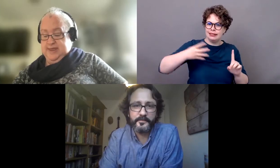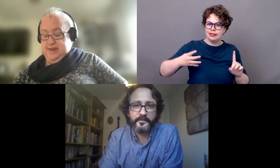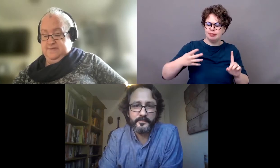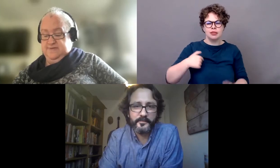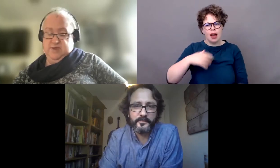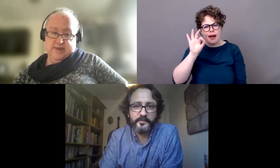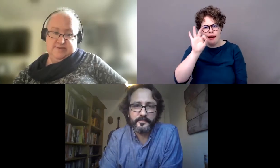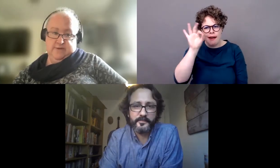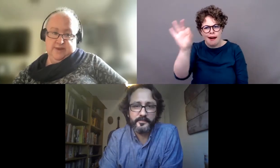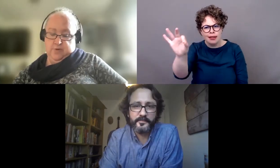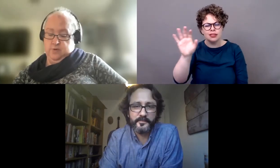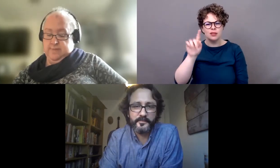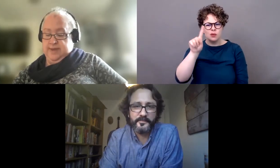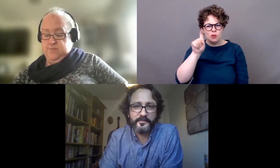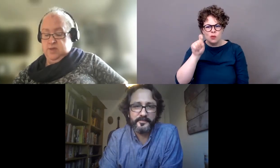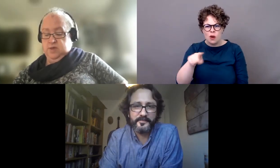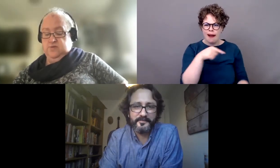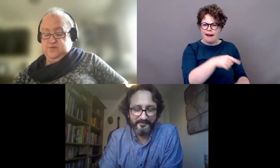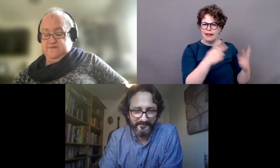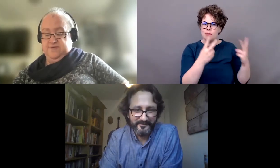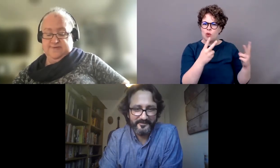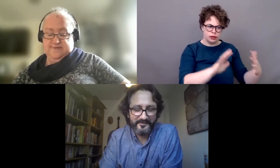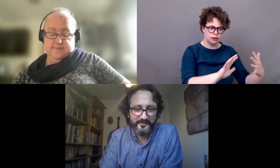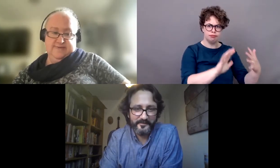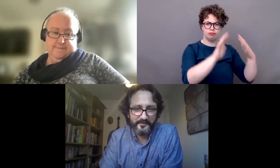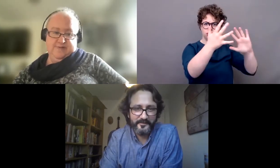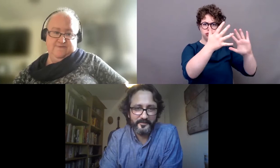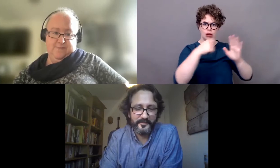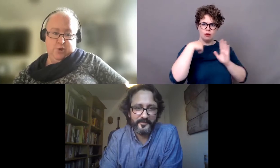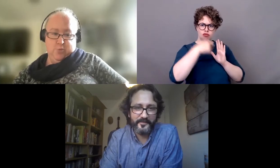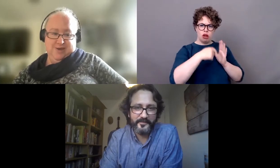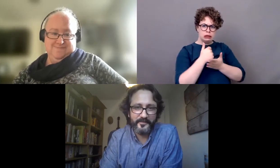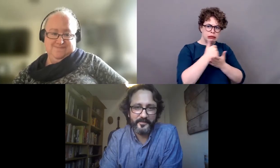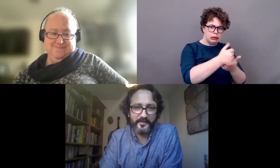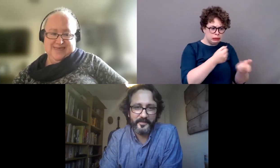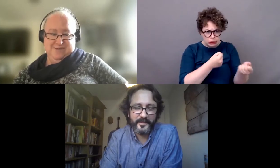inclusive humanitarian programming? Could you give us some examples from your work, thank you.